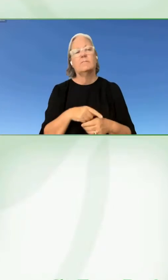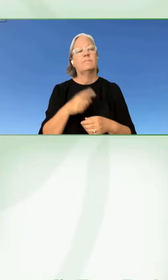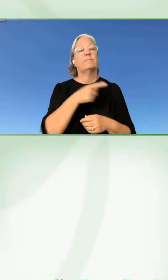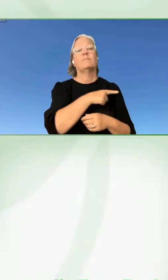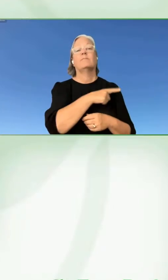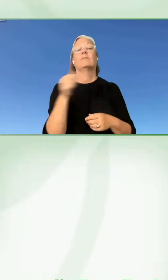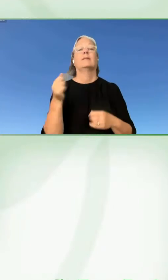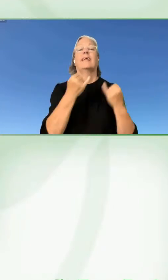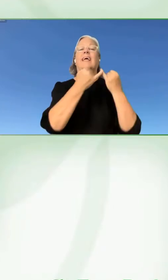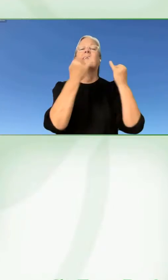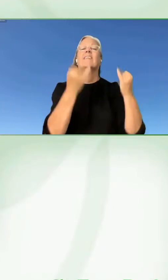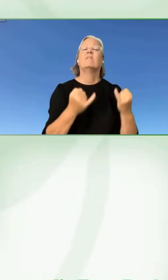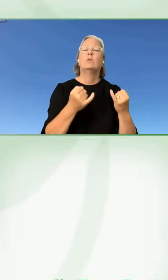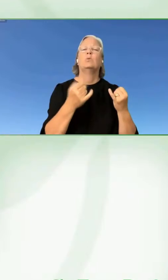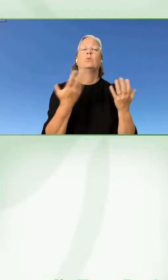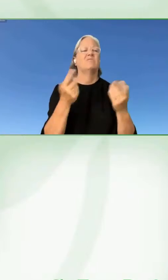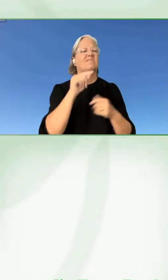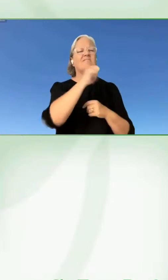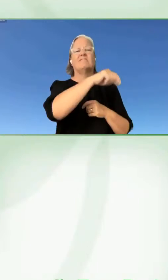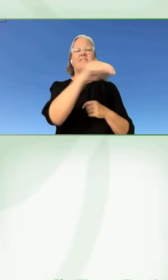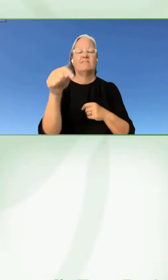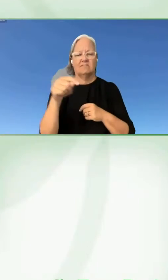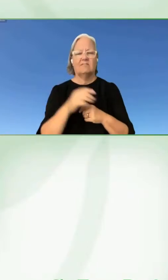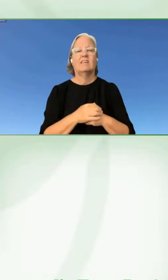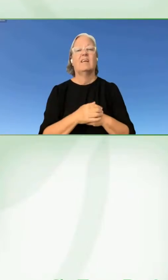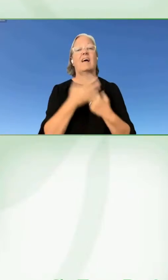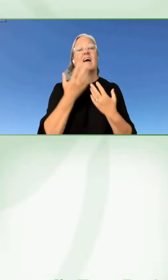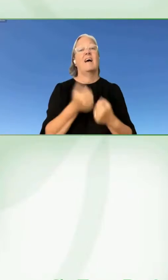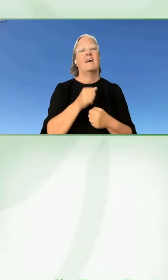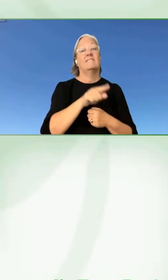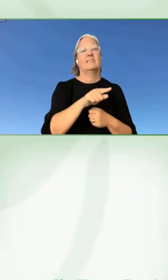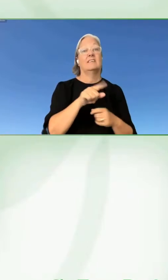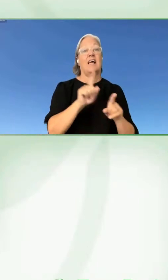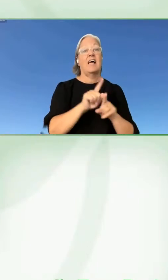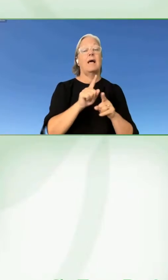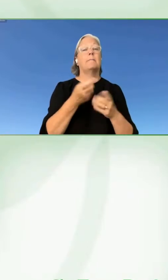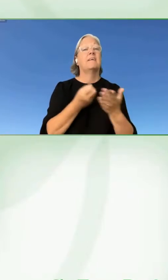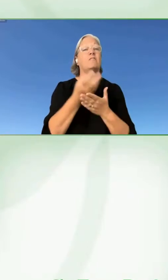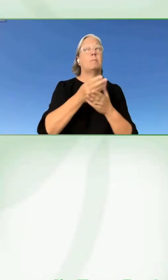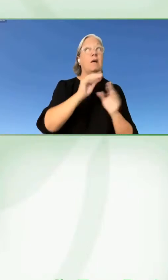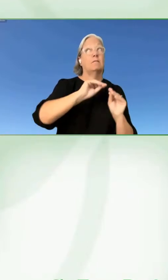or getting them to the labour market.